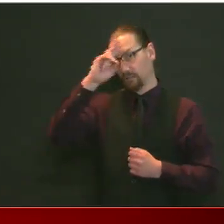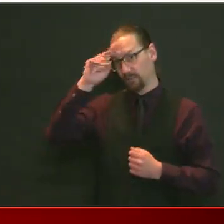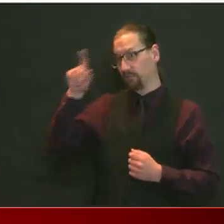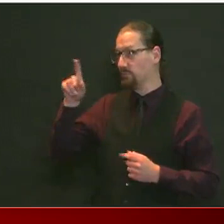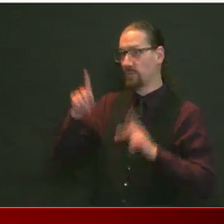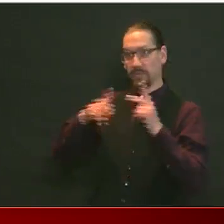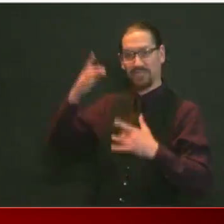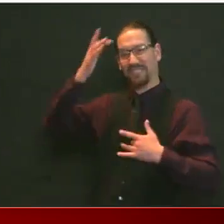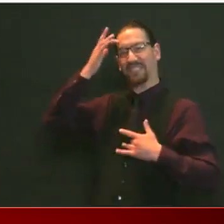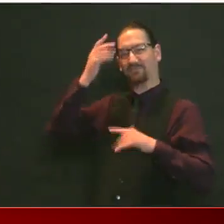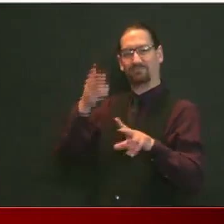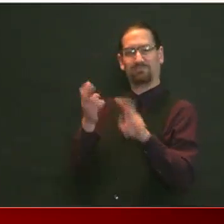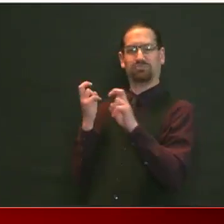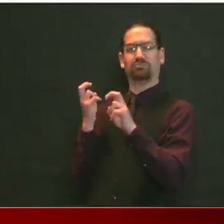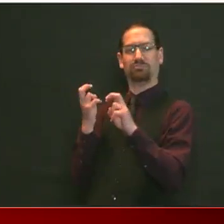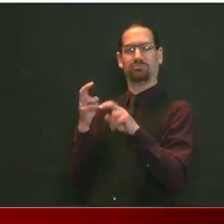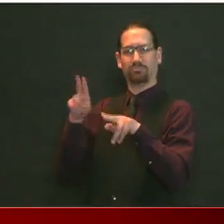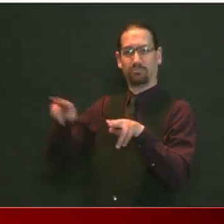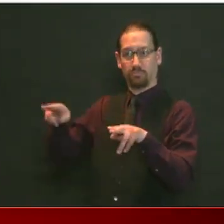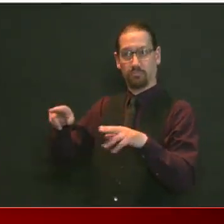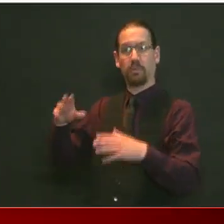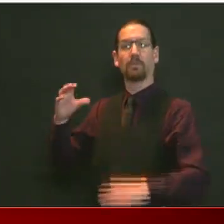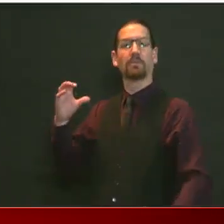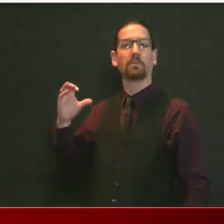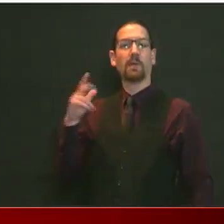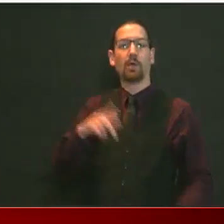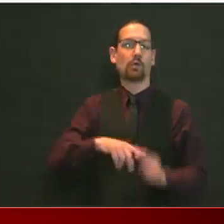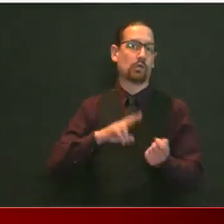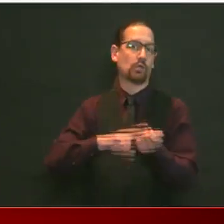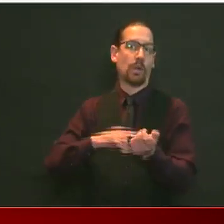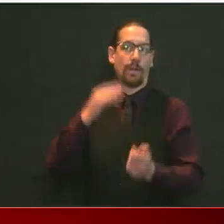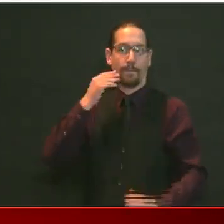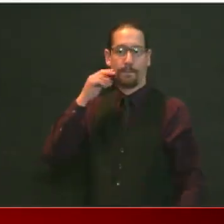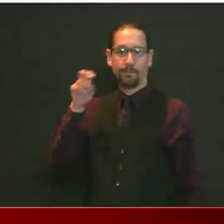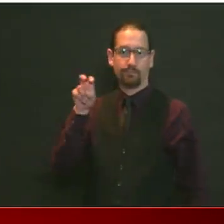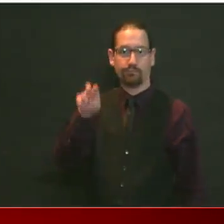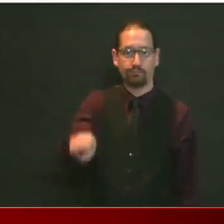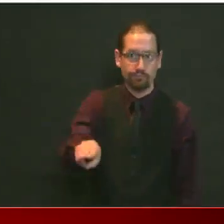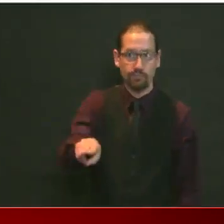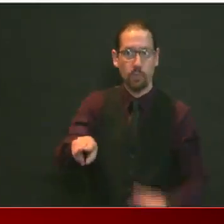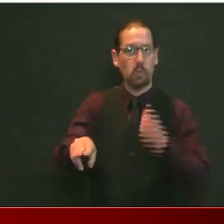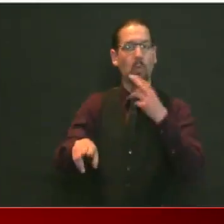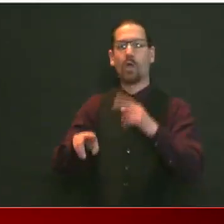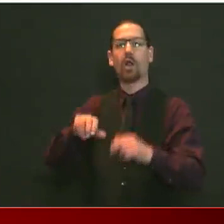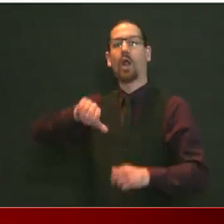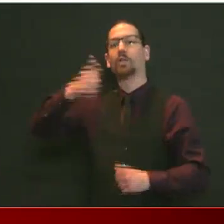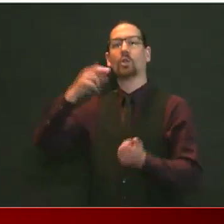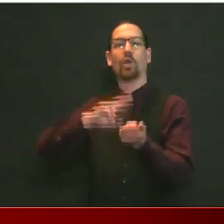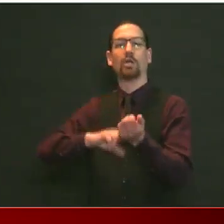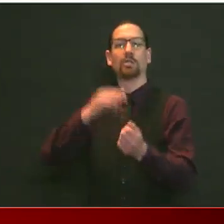WE'VE SAID THIS BEFORE THAT THERE WERE SOME FOLKS WHO WERE IN THE HOSPITAL WHO WERE RELEASED